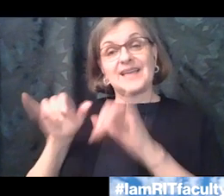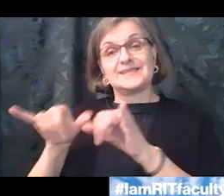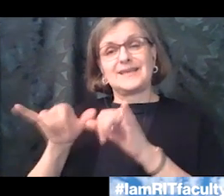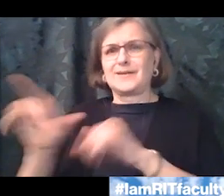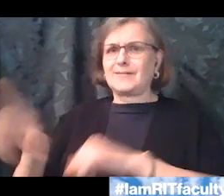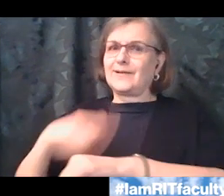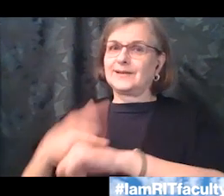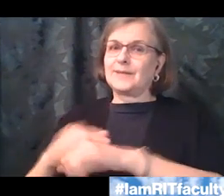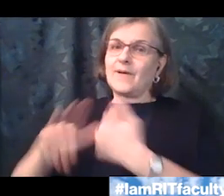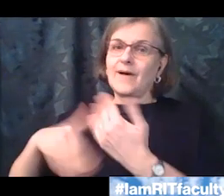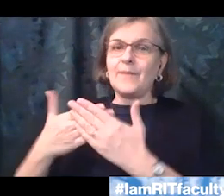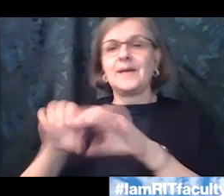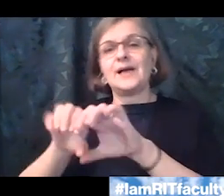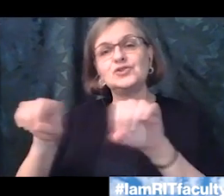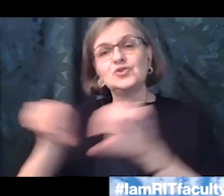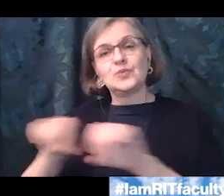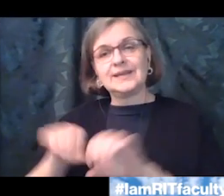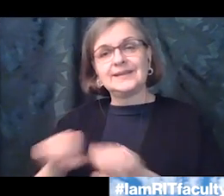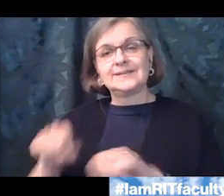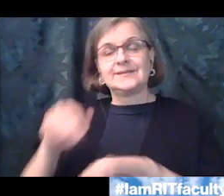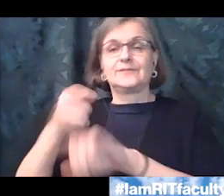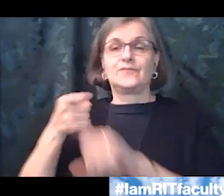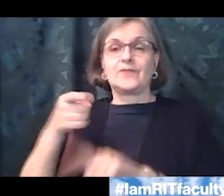I did all of my degrees at Penn State and my bachelors,